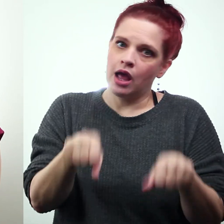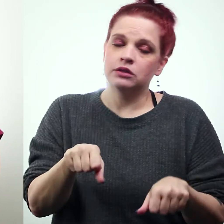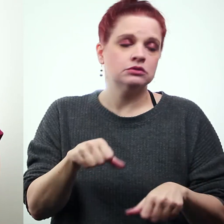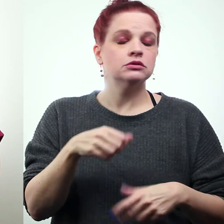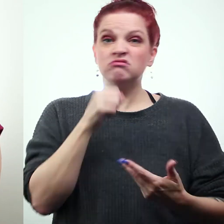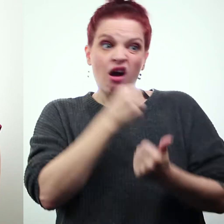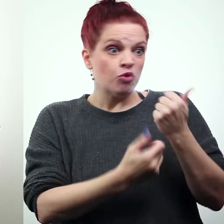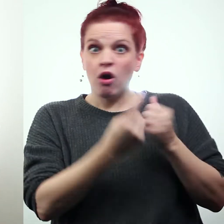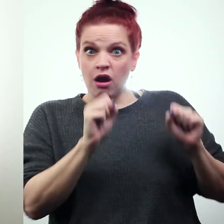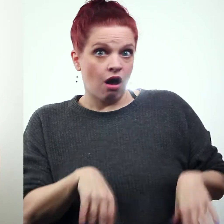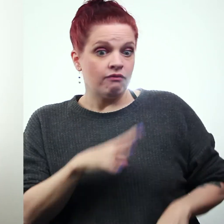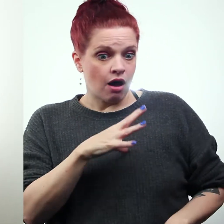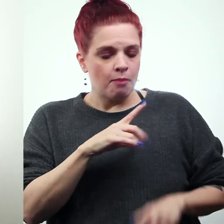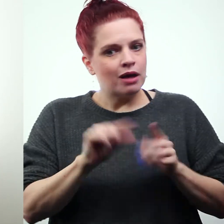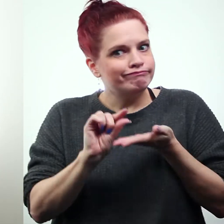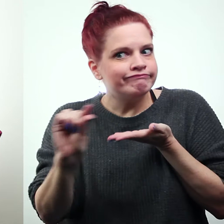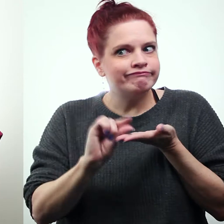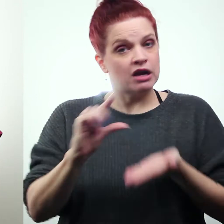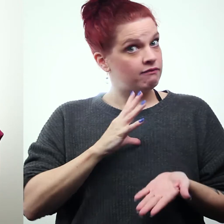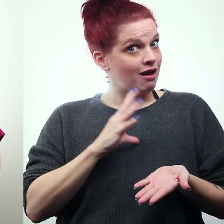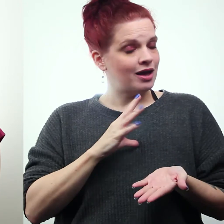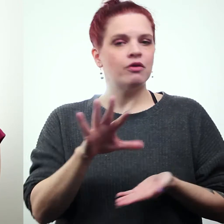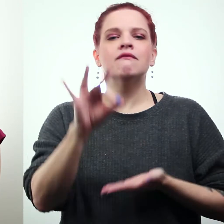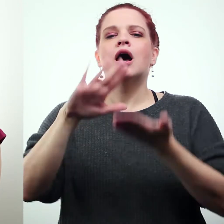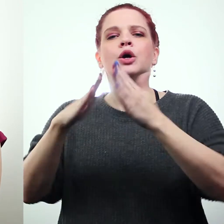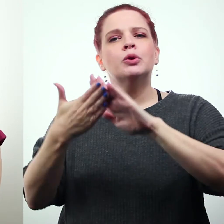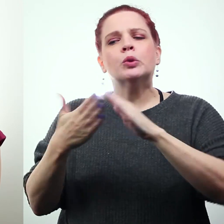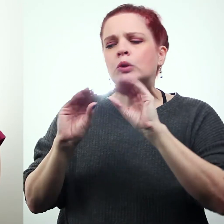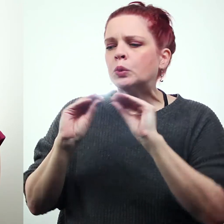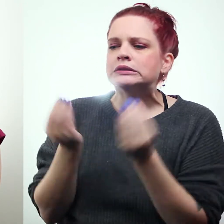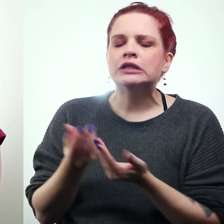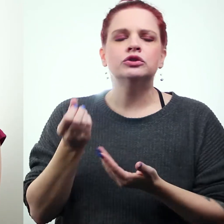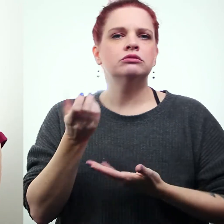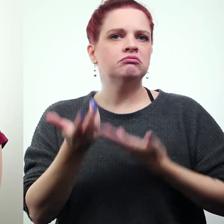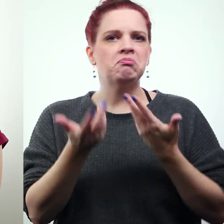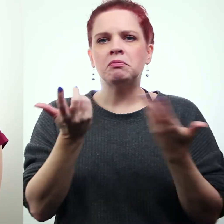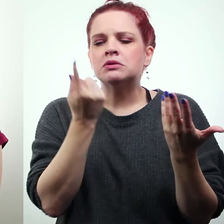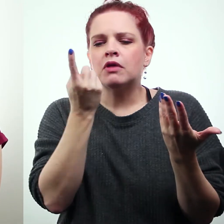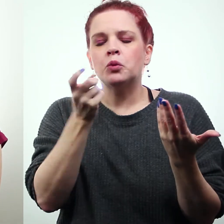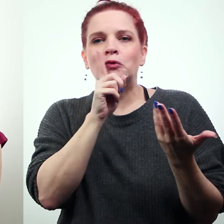you're able. Not everyone is able to do that, but every little bit usually counts. So find a community organization that really